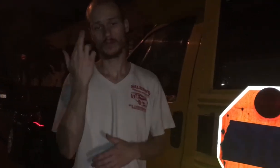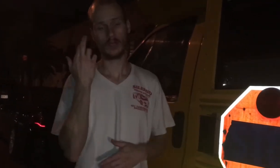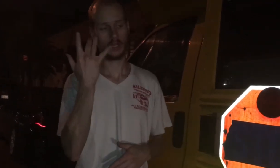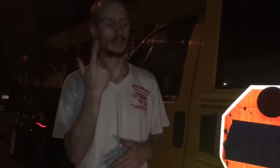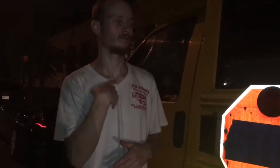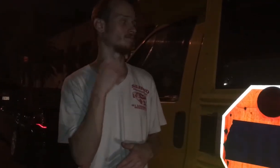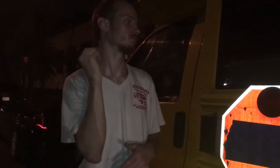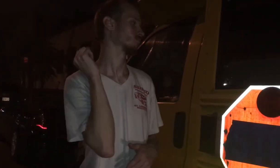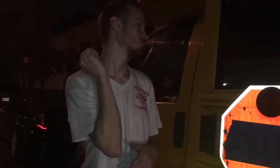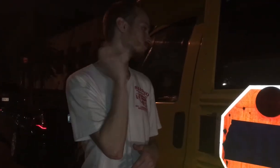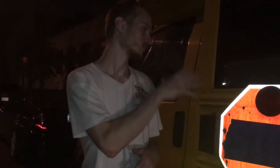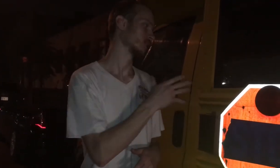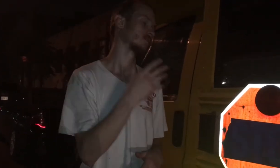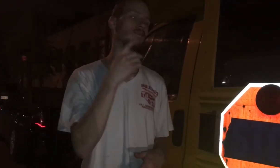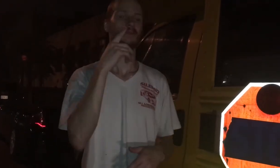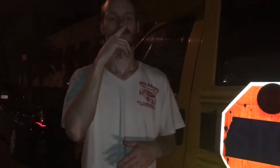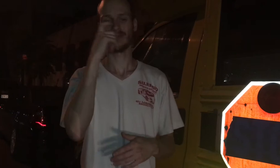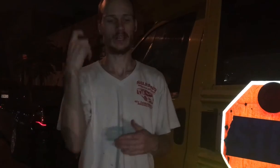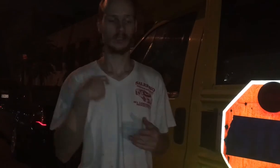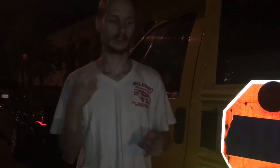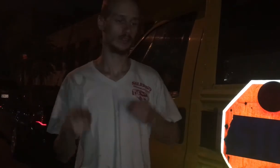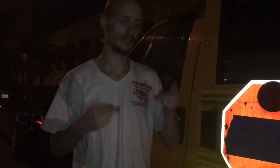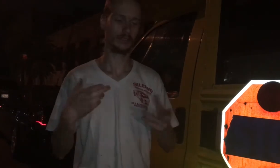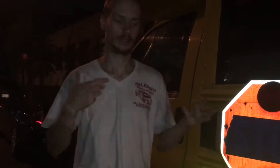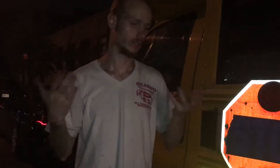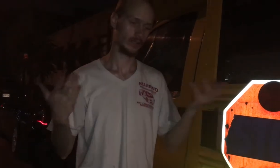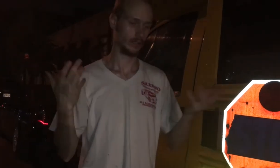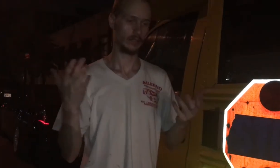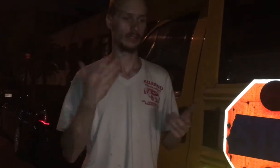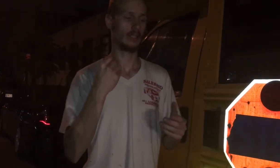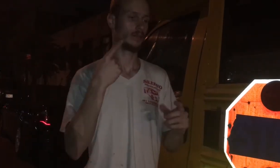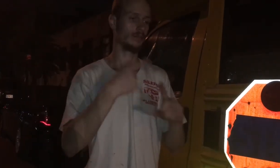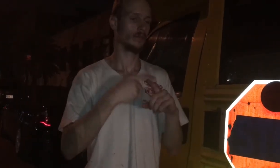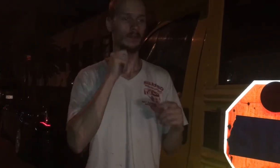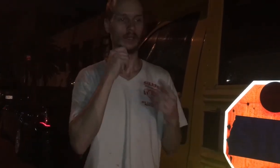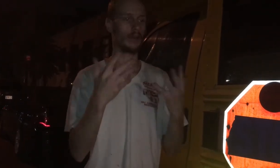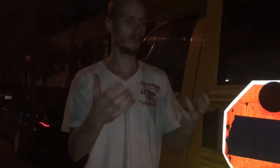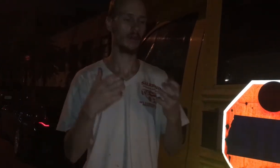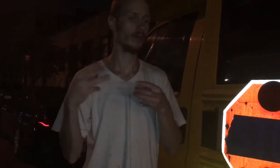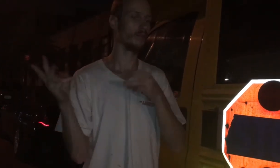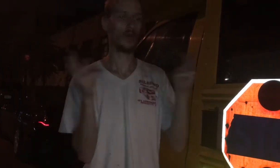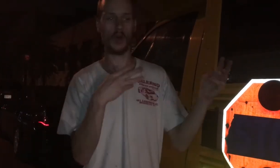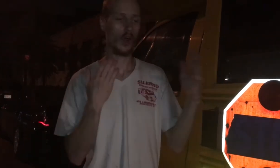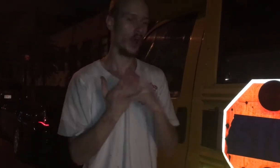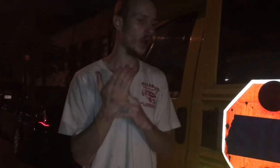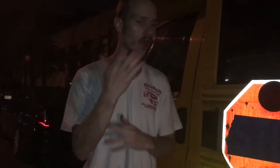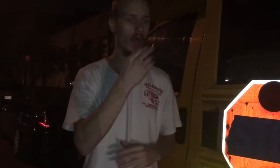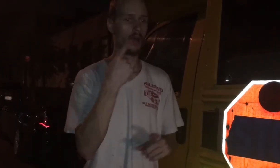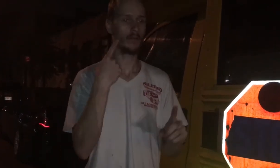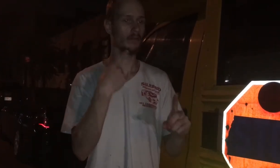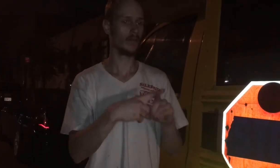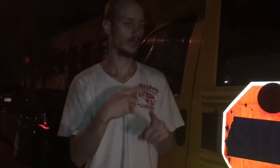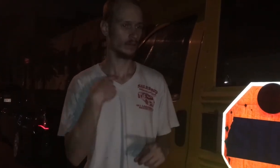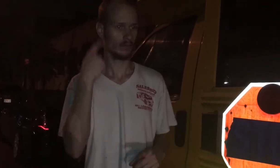But good thing to replace new glass I was rush and doings replace new glass on window. I just don't want to keep window through the window and annoying us.